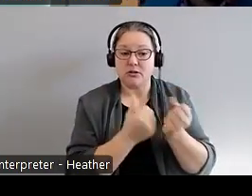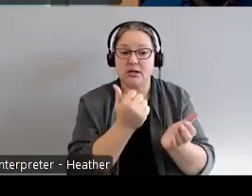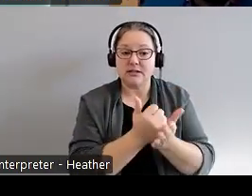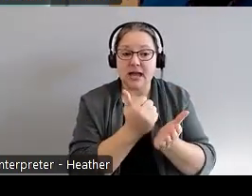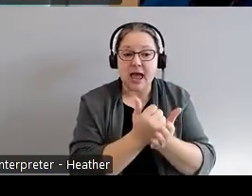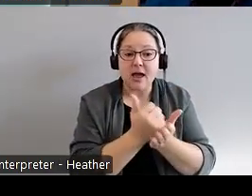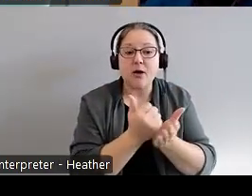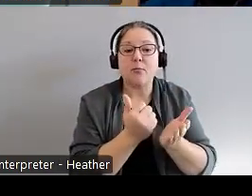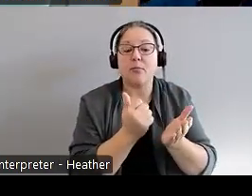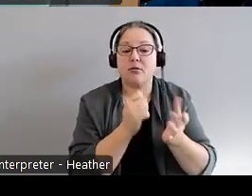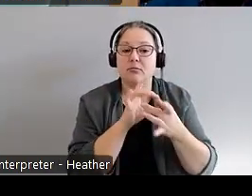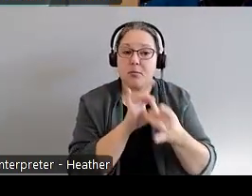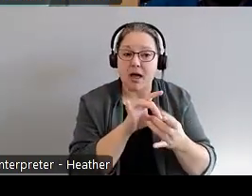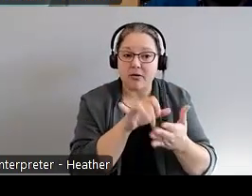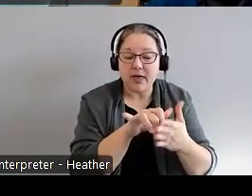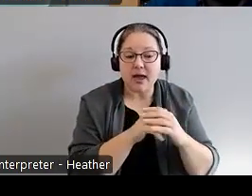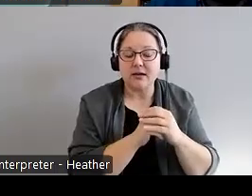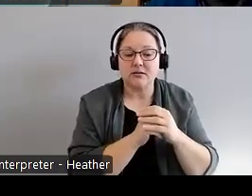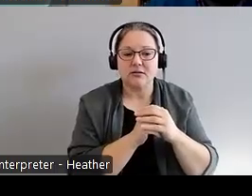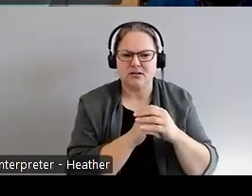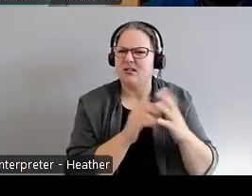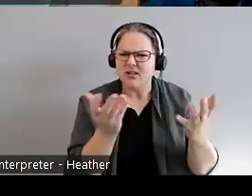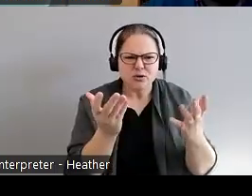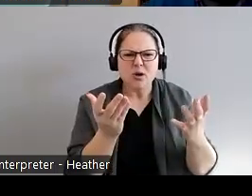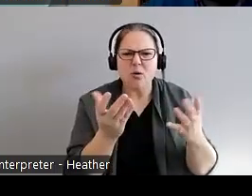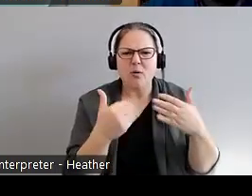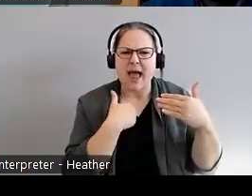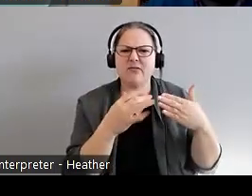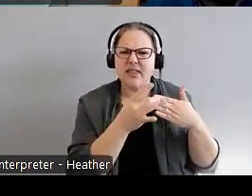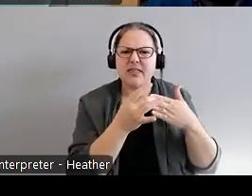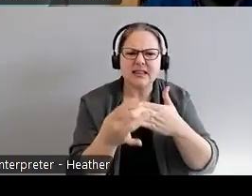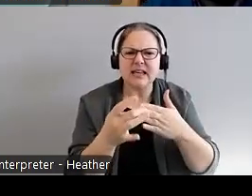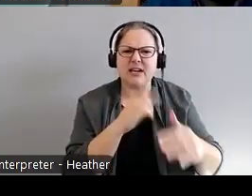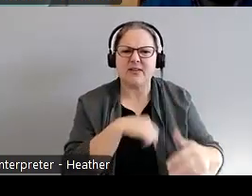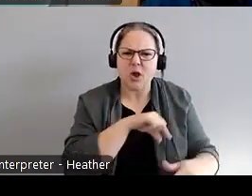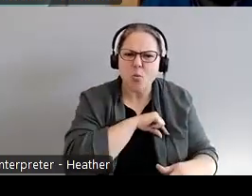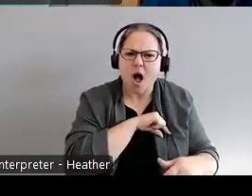around those and um you know, making taking the lead on the quality improvement. Uh the the head